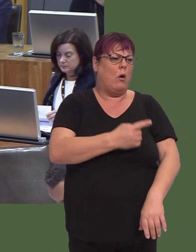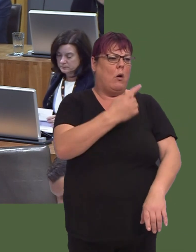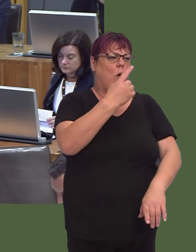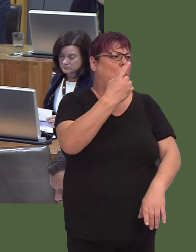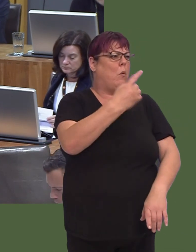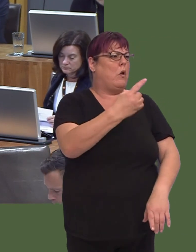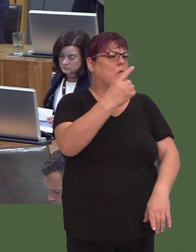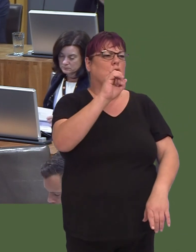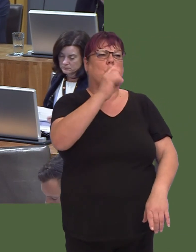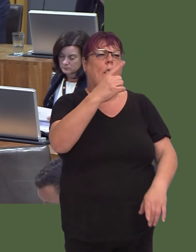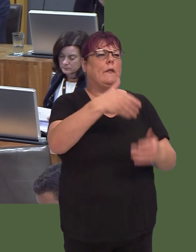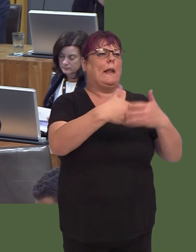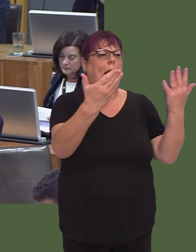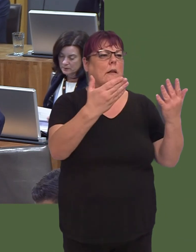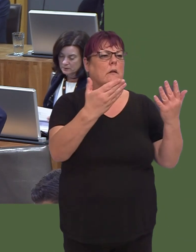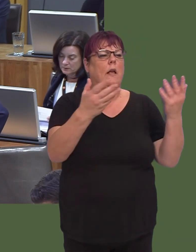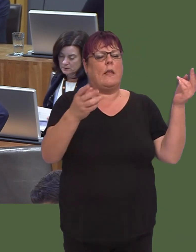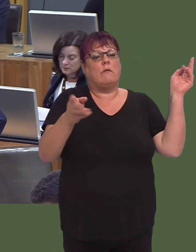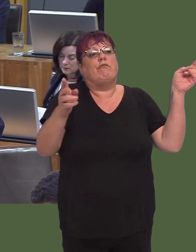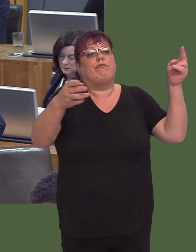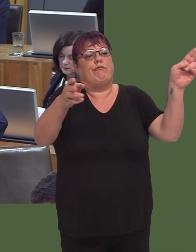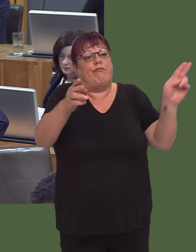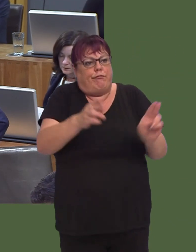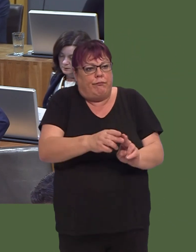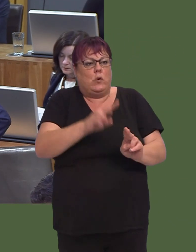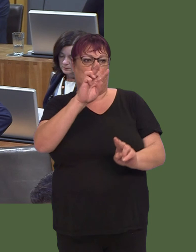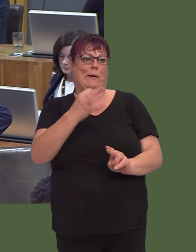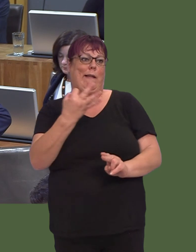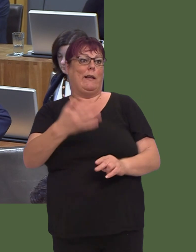It was 112 days at one point, now it's 28 days from referral.